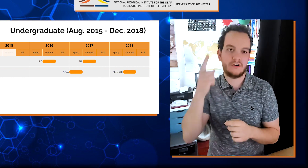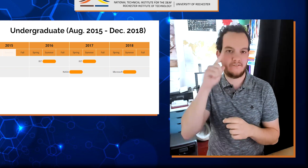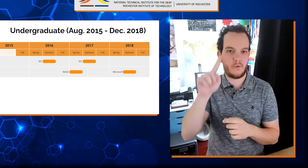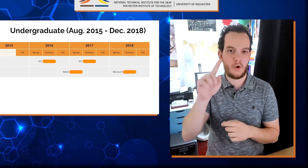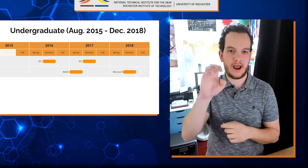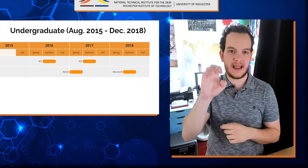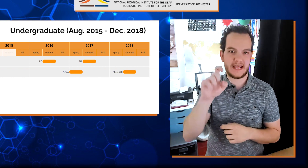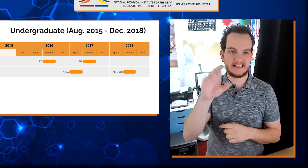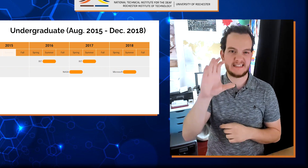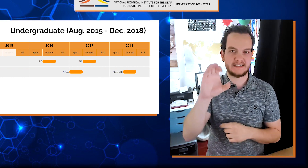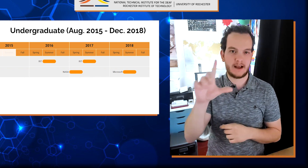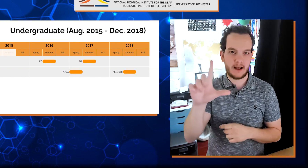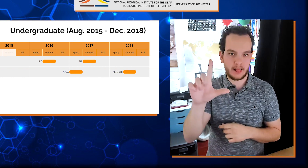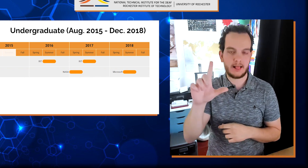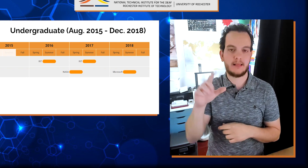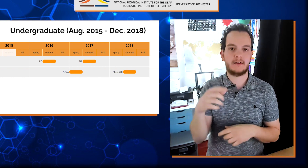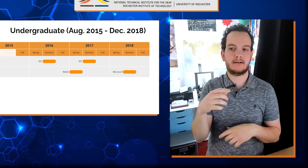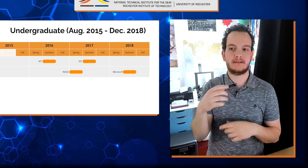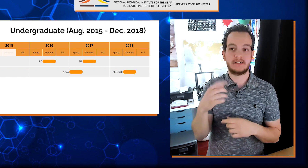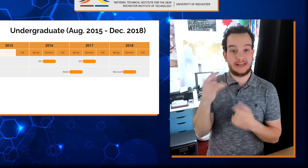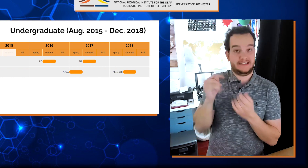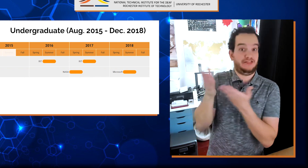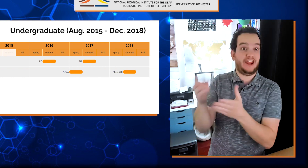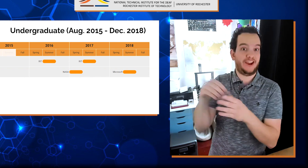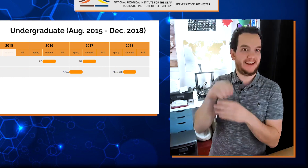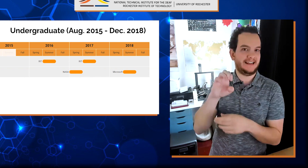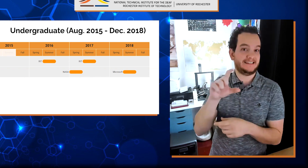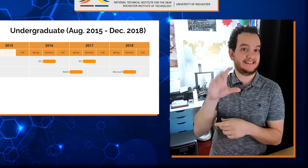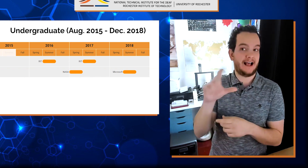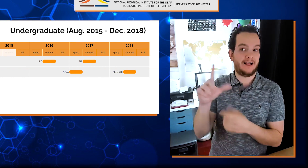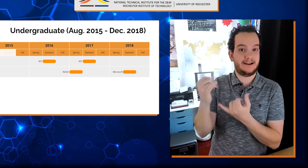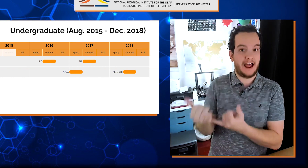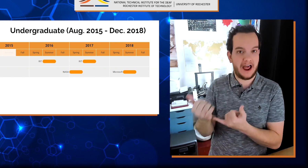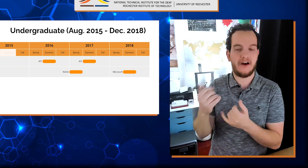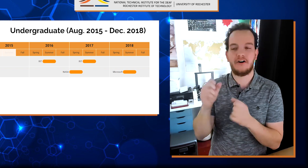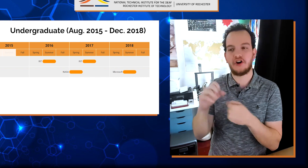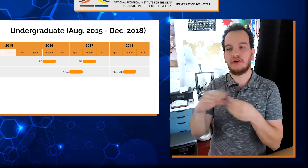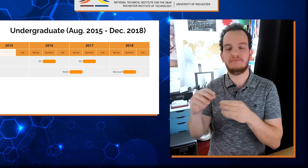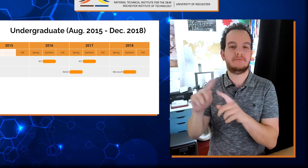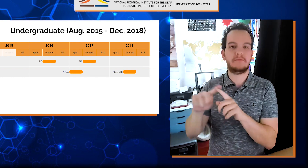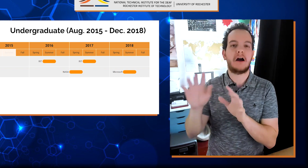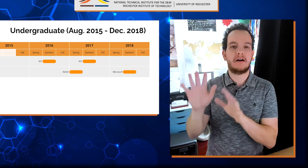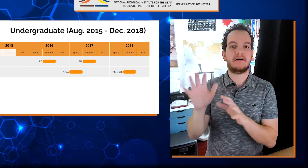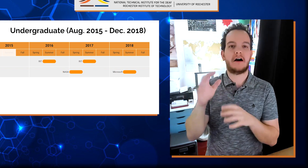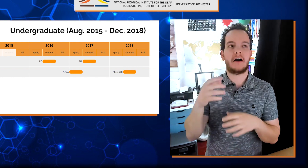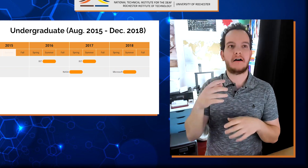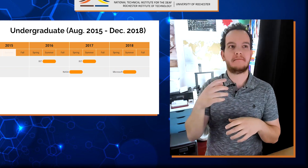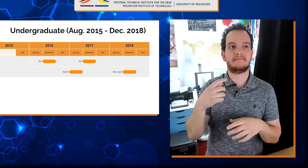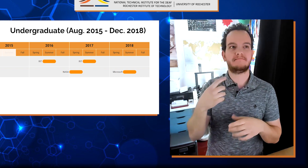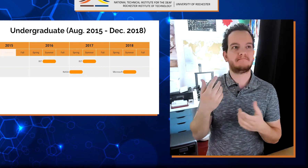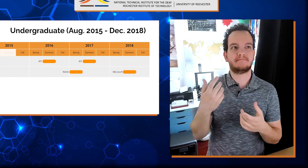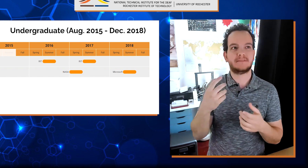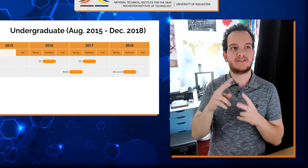I developed tools for Excel, and those tools are still in Excel.